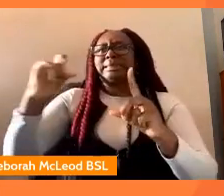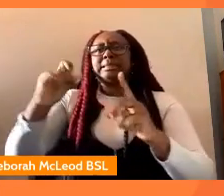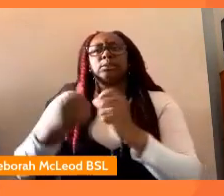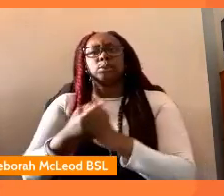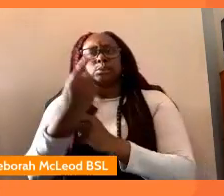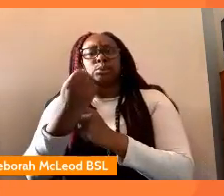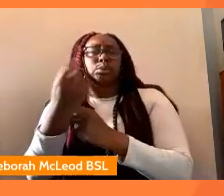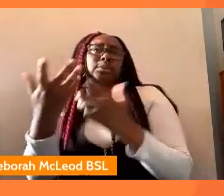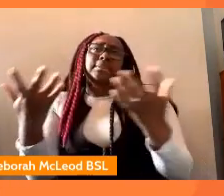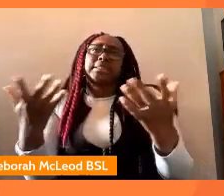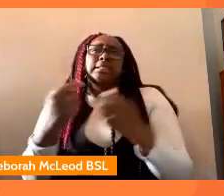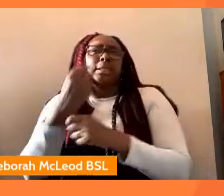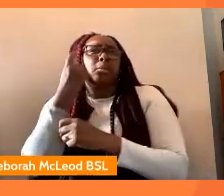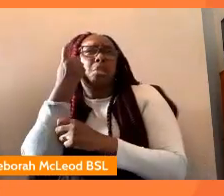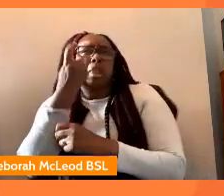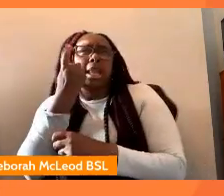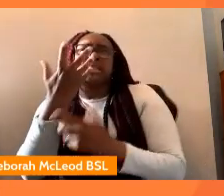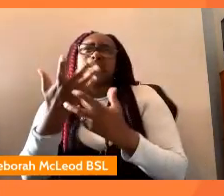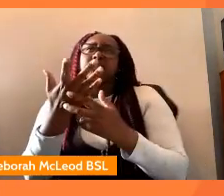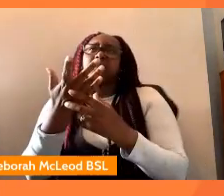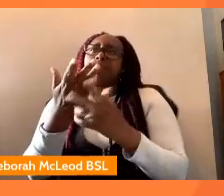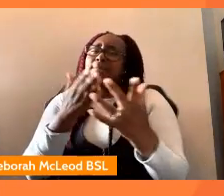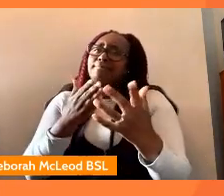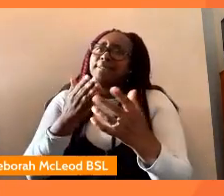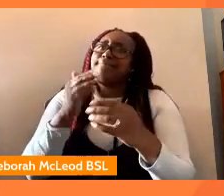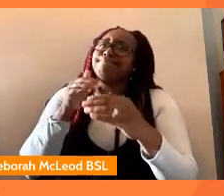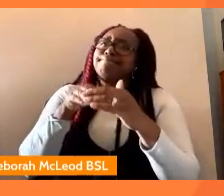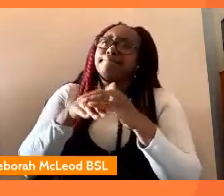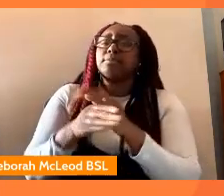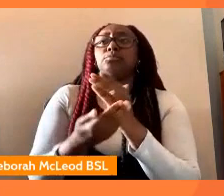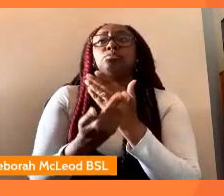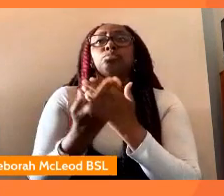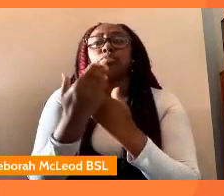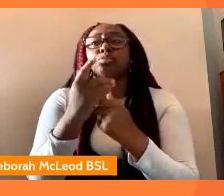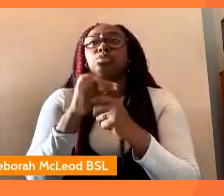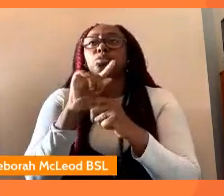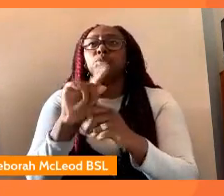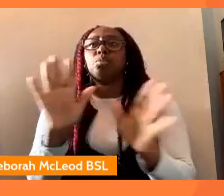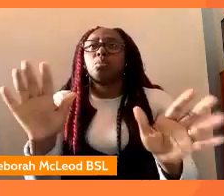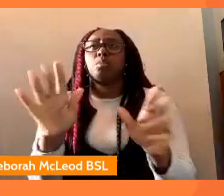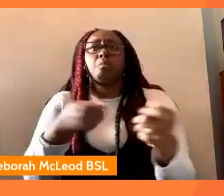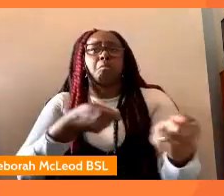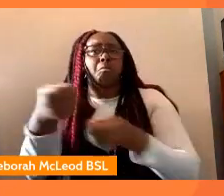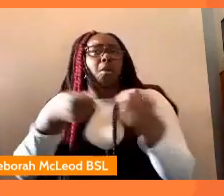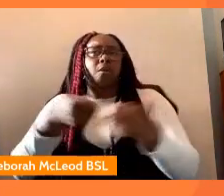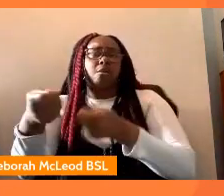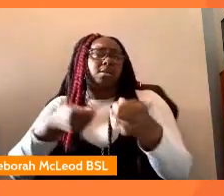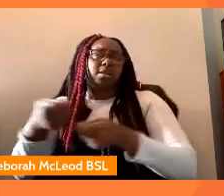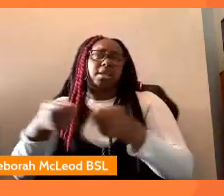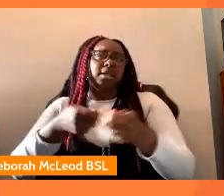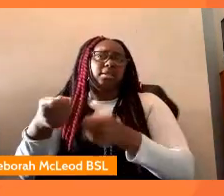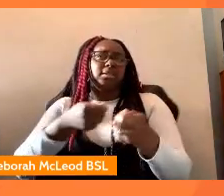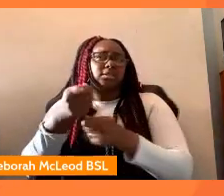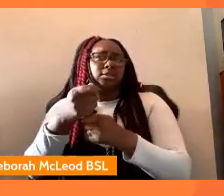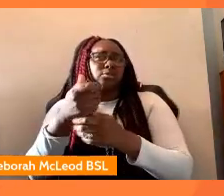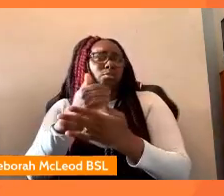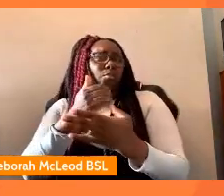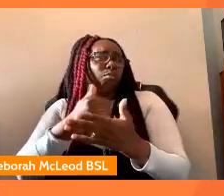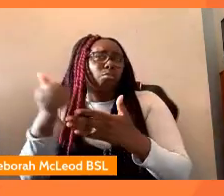Reimagining themselves and entering new markets. While there are always exceptions, this is not always the established way in the cultural sector.